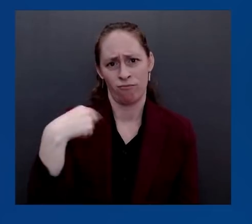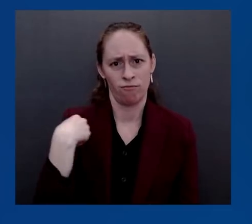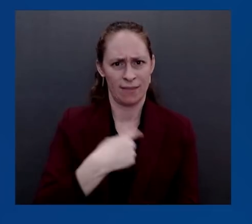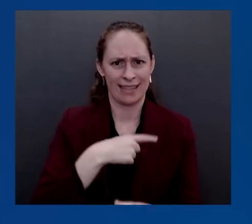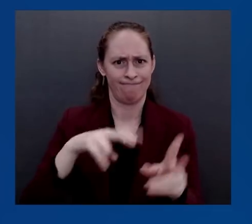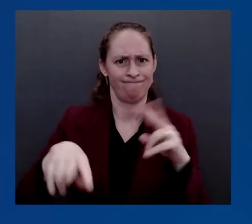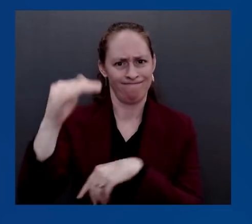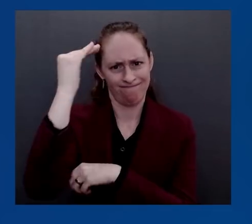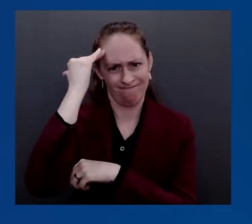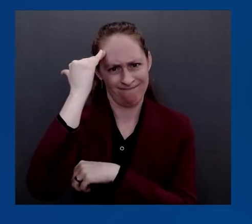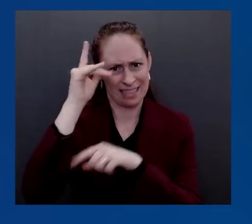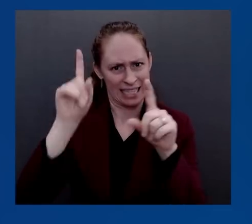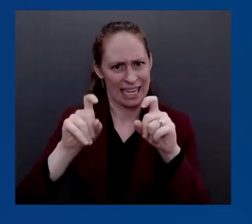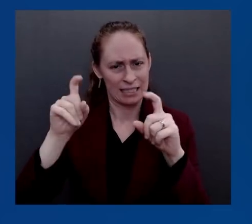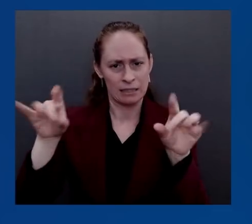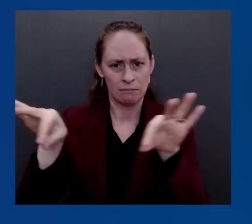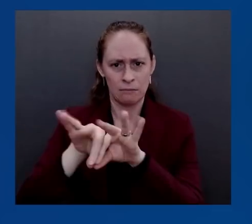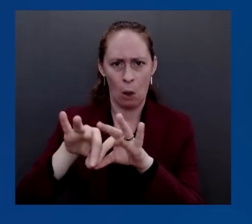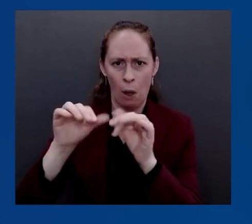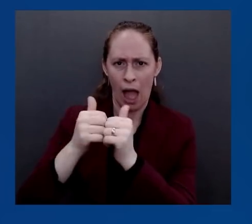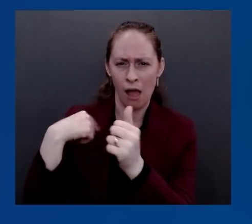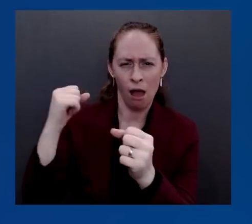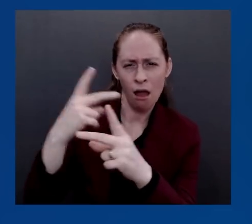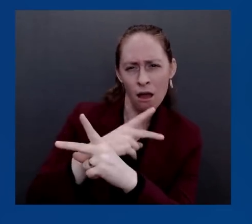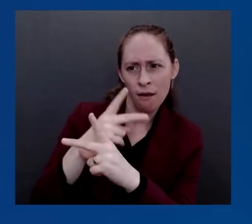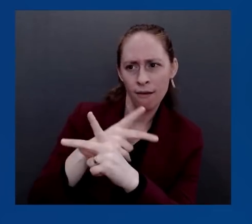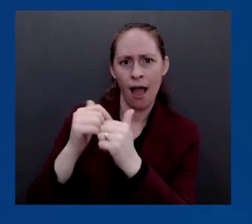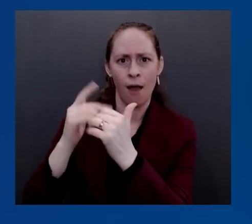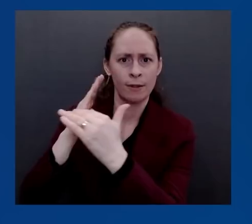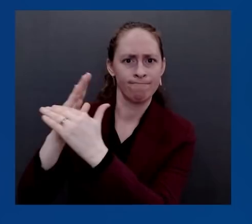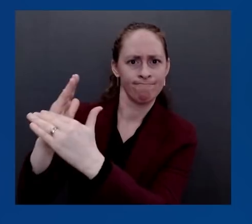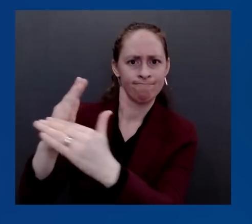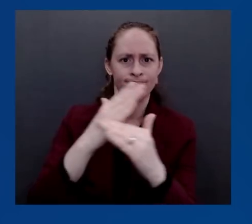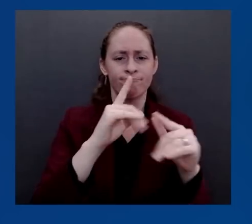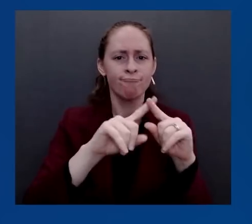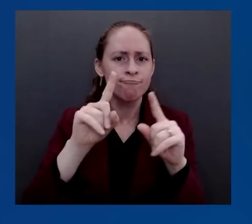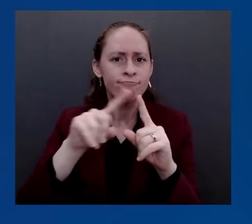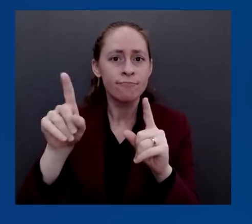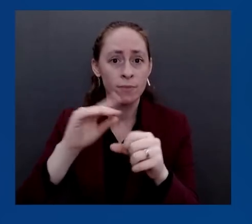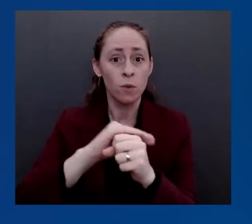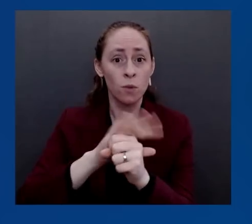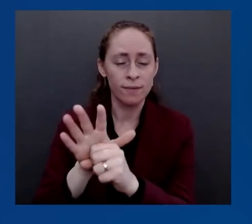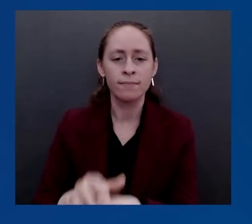We used the Defense Production Act, invested $3 billion to expand and accelerate manufacturing,